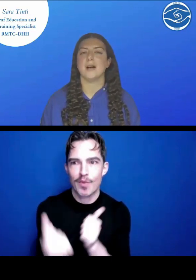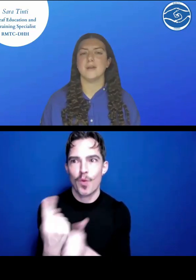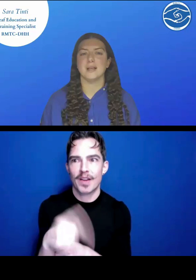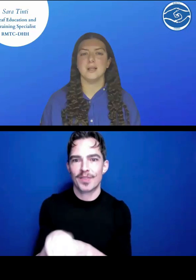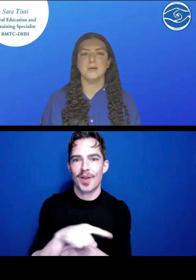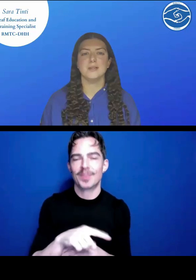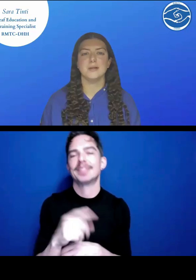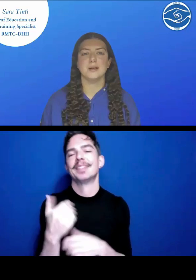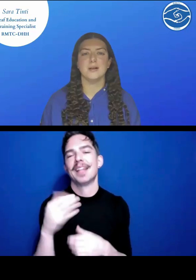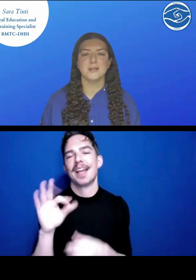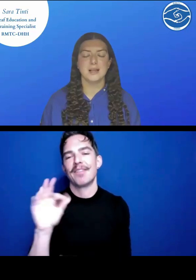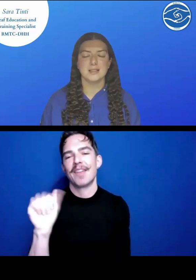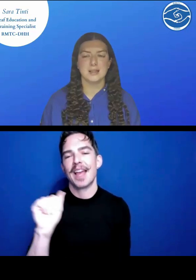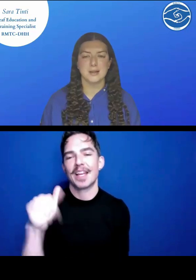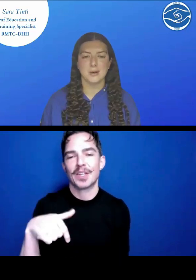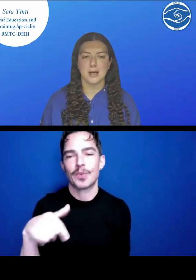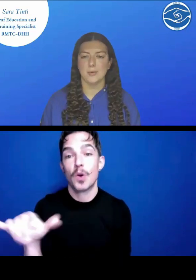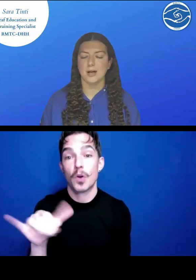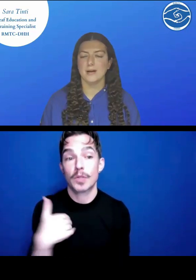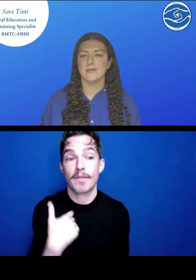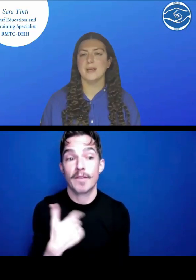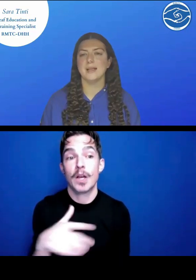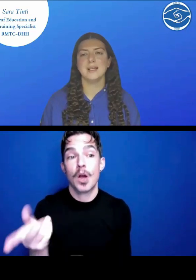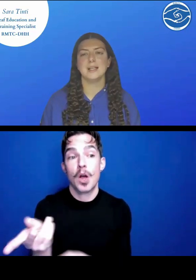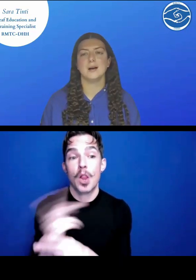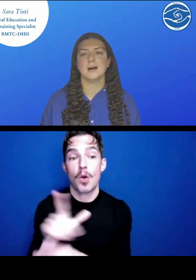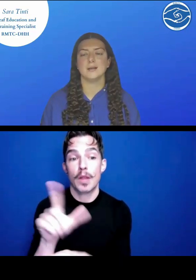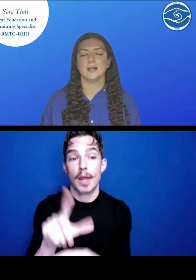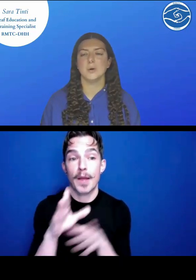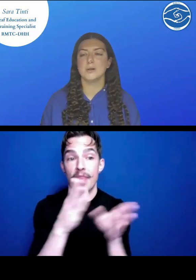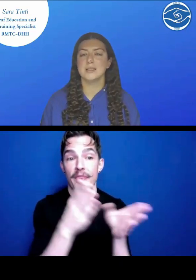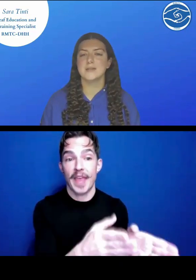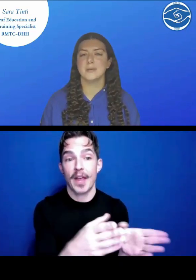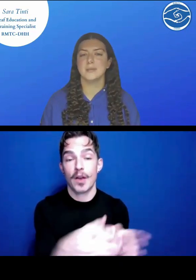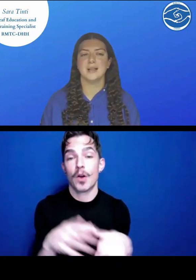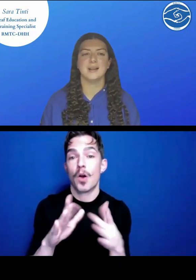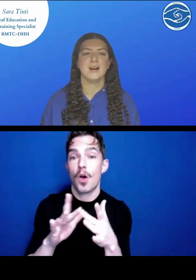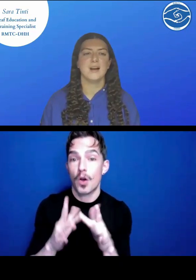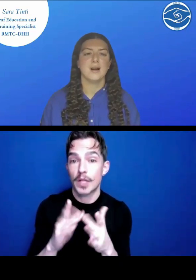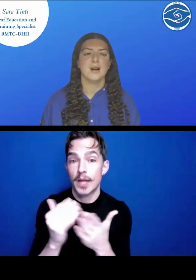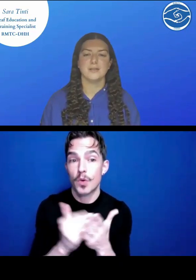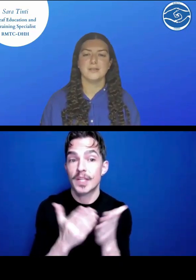got our FAQs. You can also get to the loan library from here, our online courses from here. All of